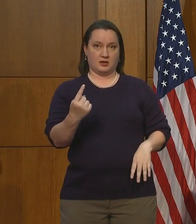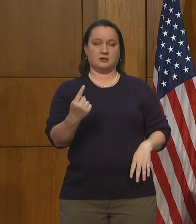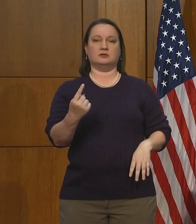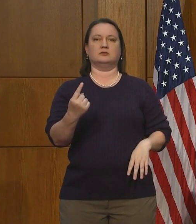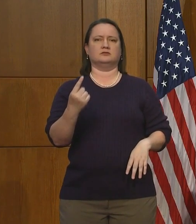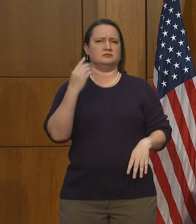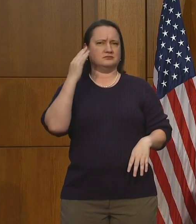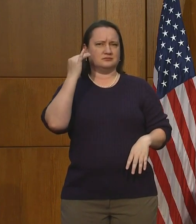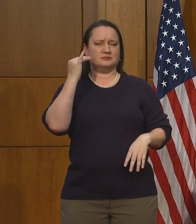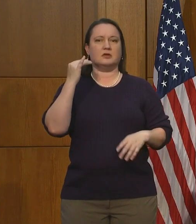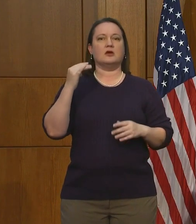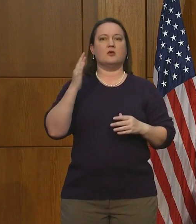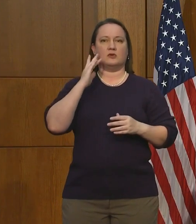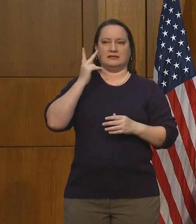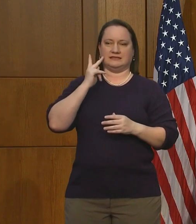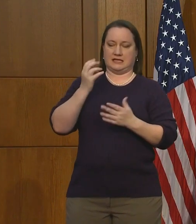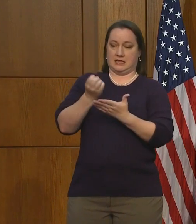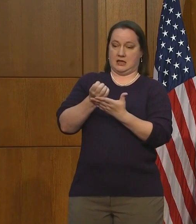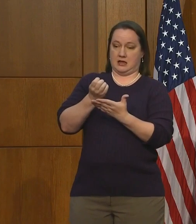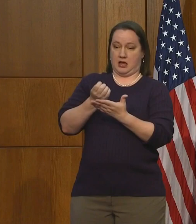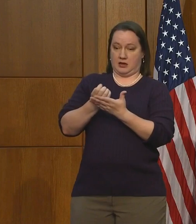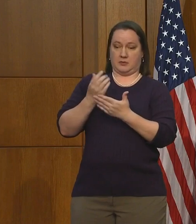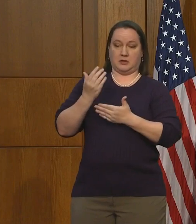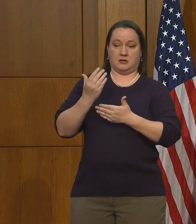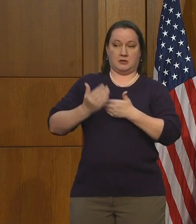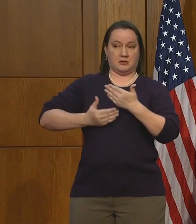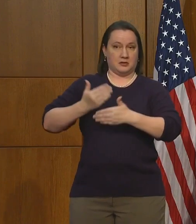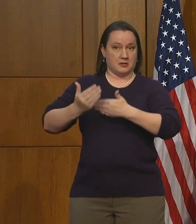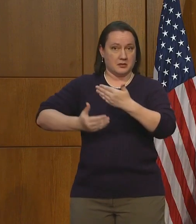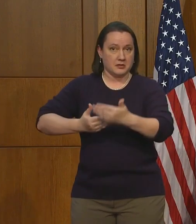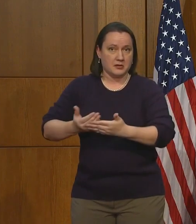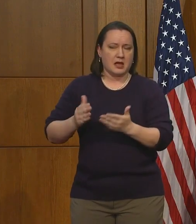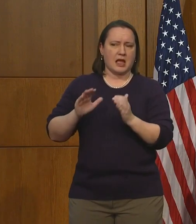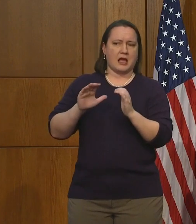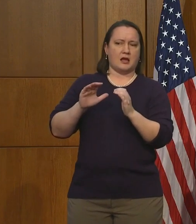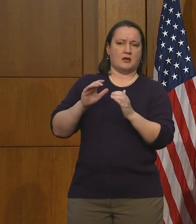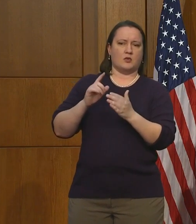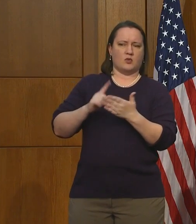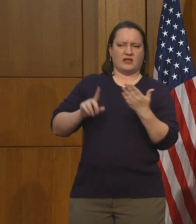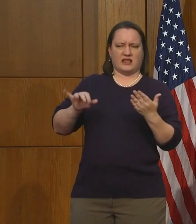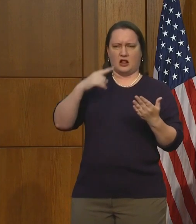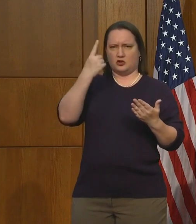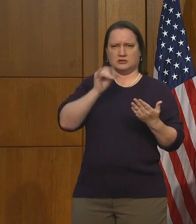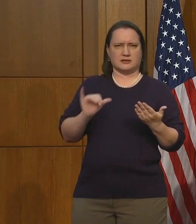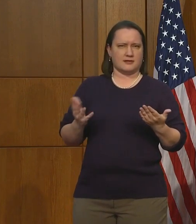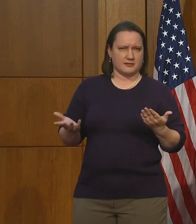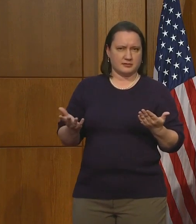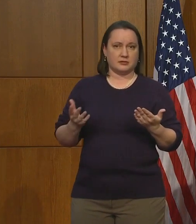THAT WE BEGIN PHASE ONE. BECAUSE NOW WE'LL SEE HOW THE KIND THE KIND OF ME IS GOING TO